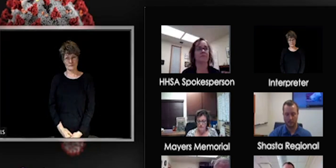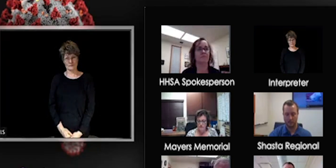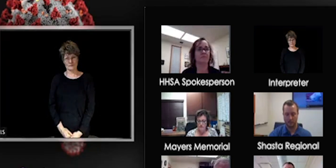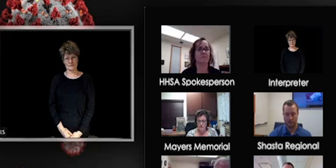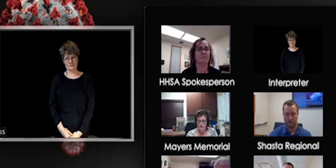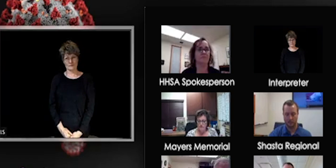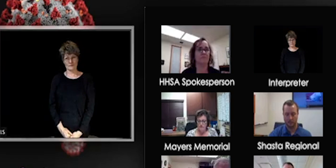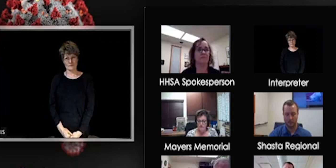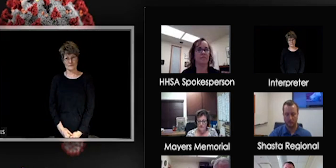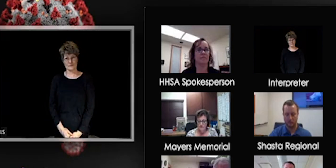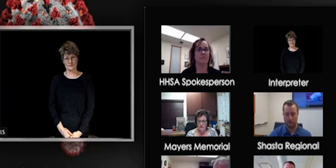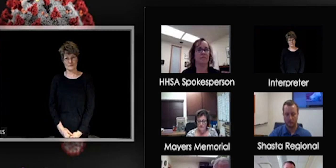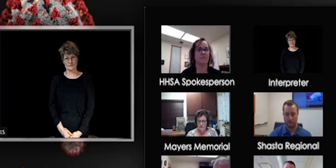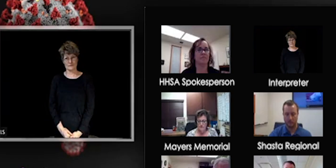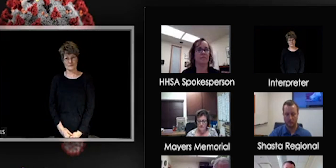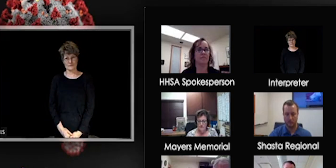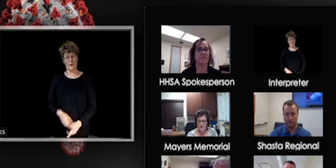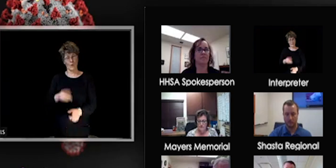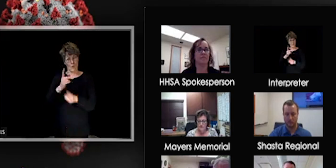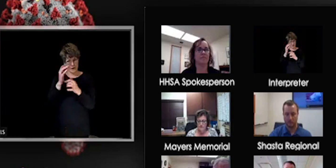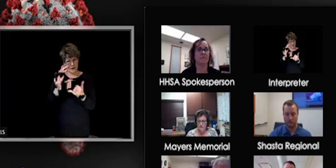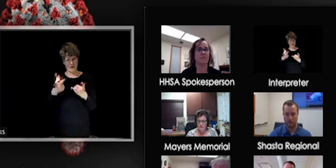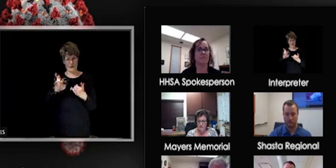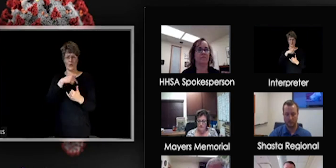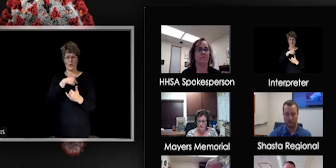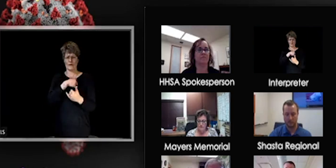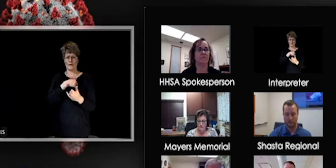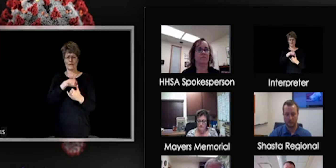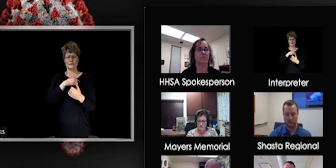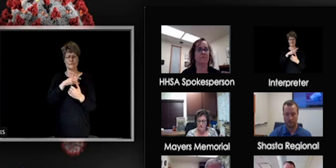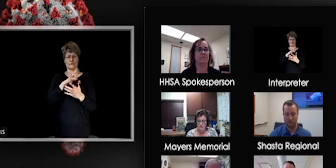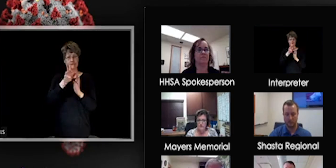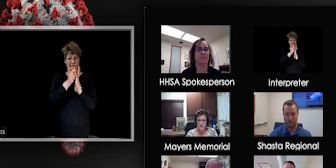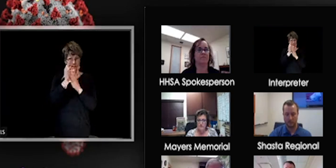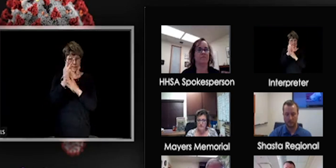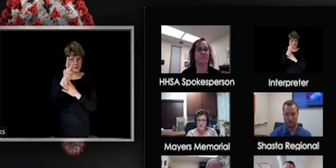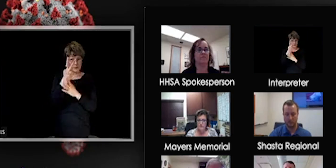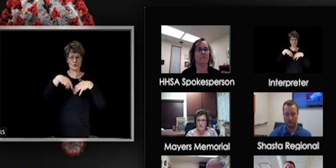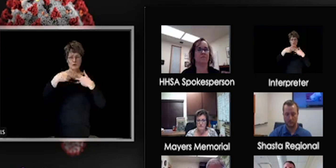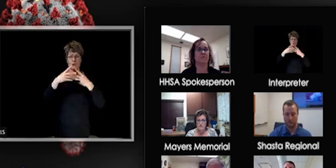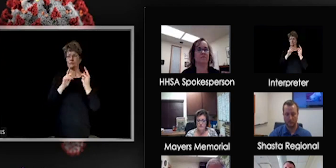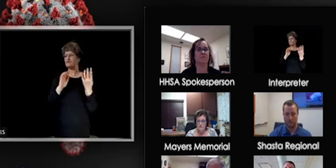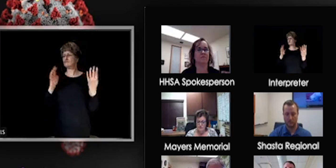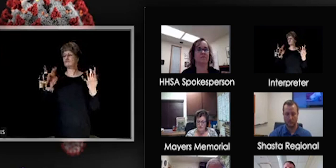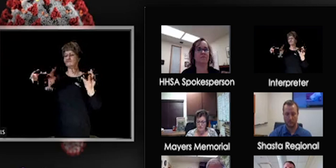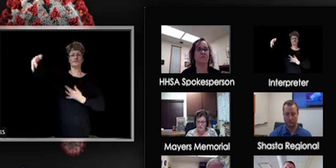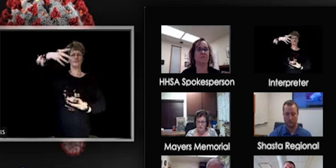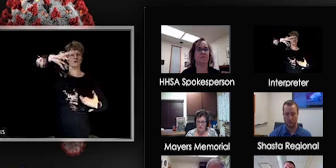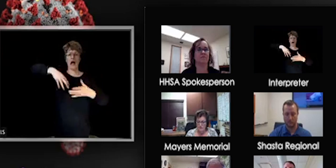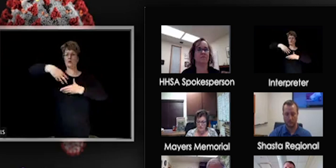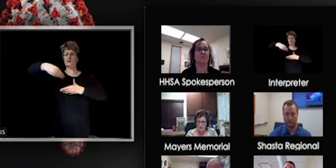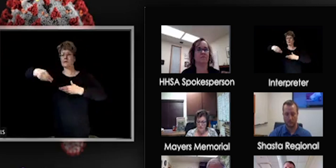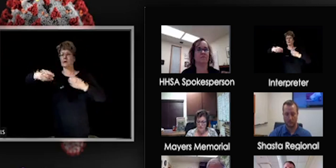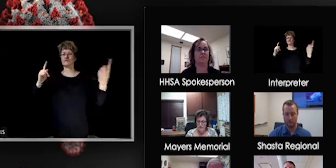It may be that we identify clusters, as Elena was asking about earlier, in which case then